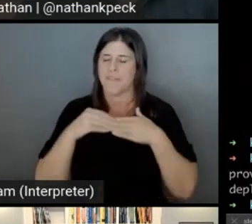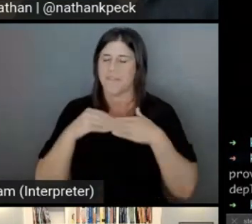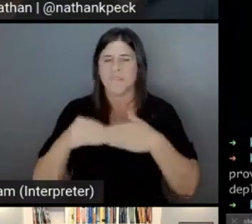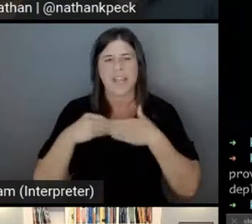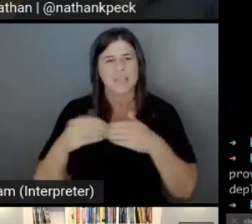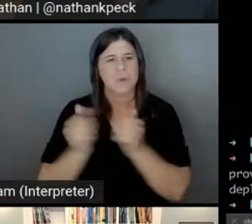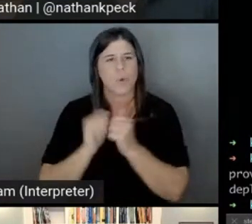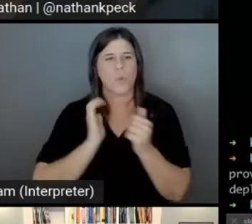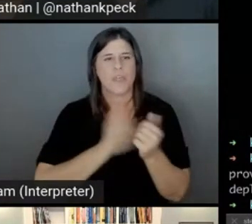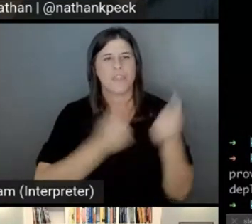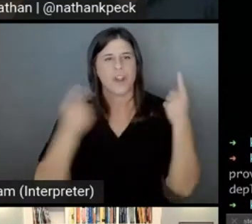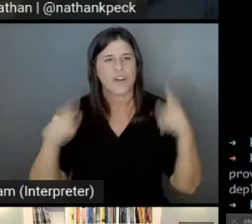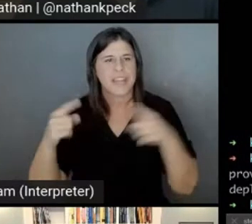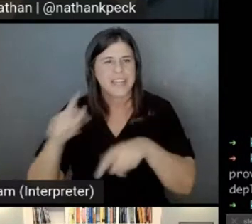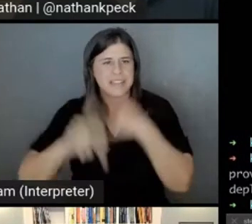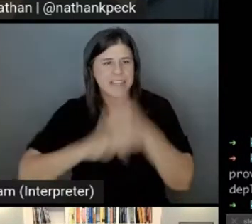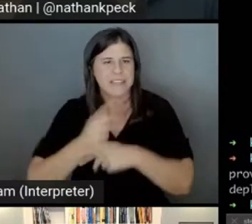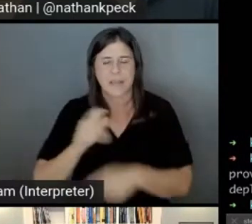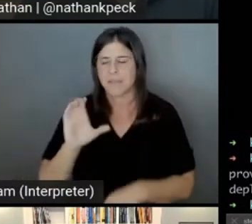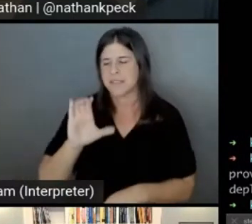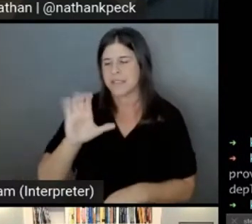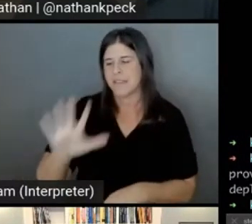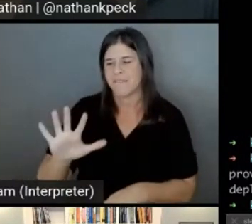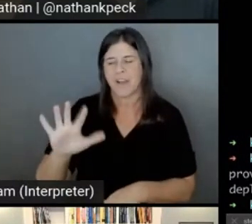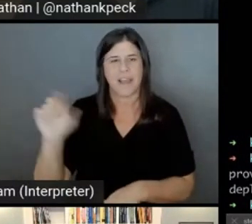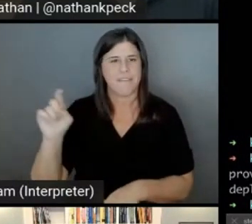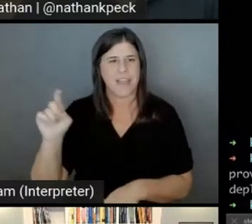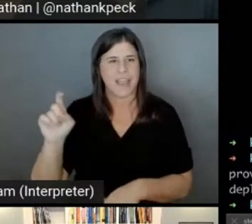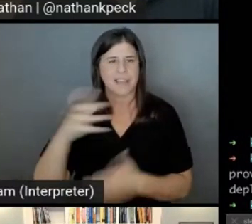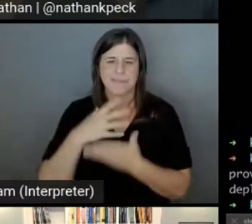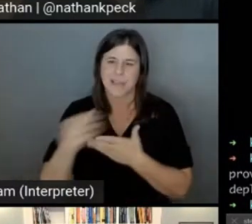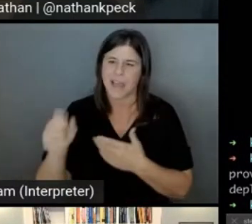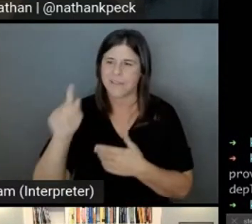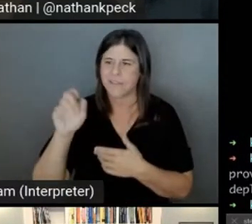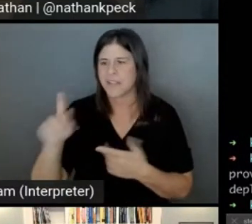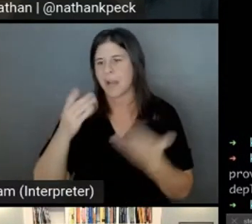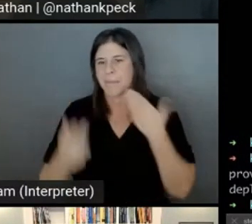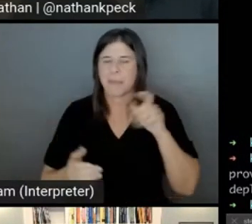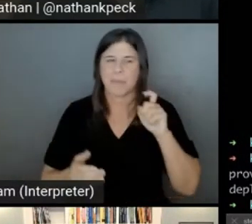just in case like the C 5xlarge is out of stock, maybe we can get a 2xlarge or 4xlarge instead.